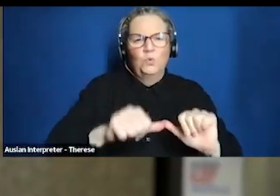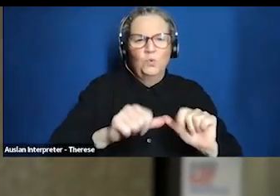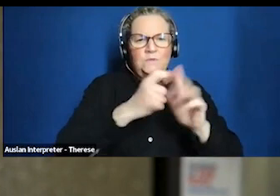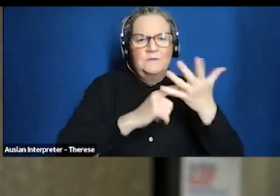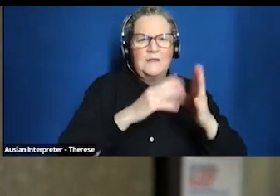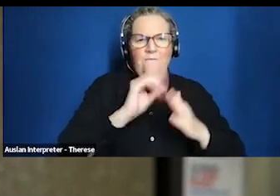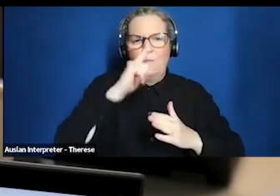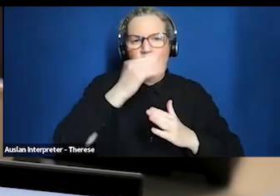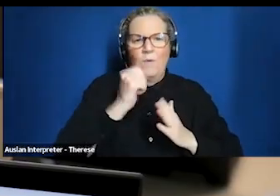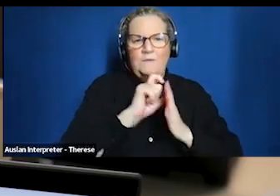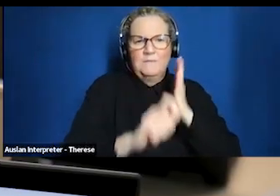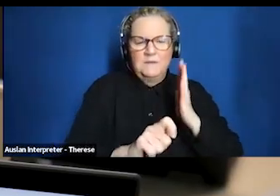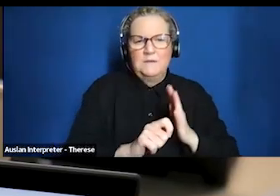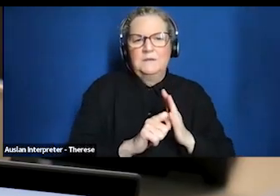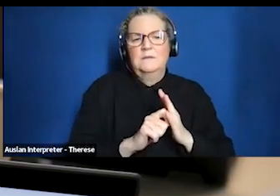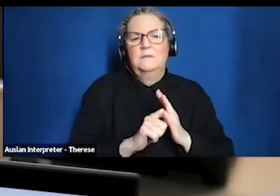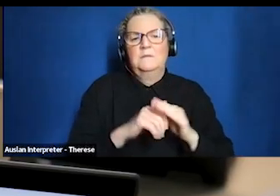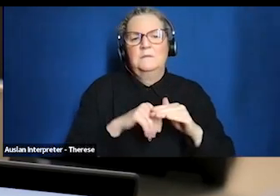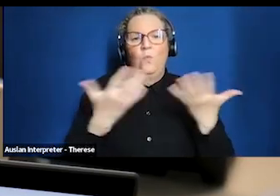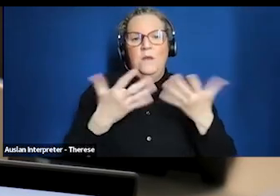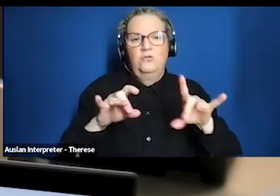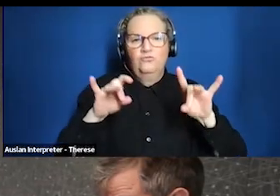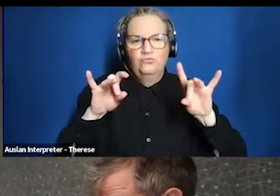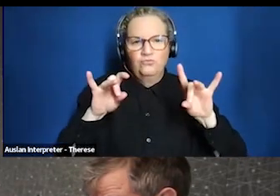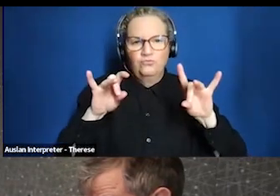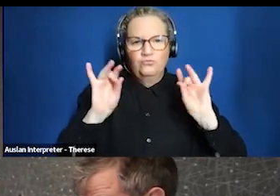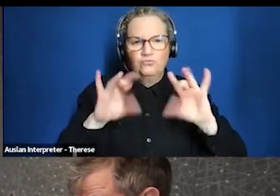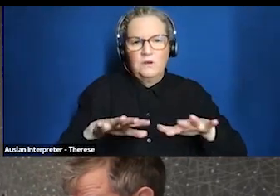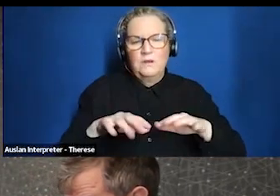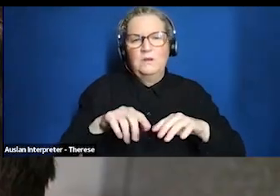with disability in Australia to ensure they are at the center